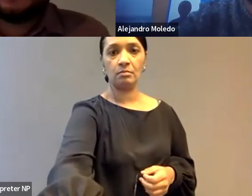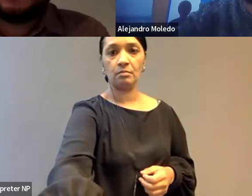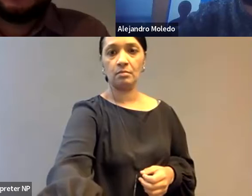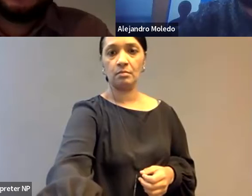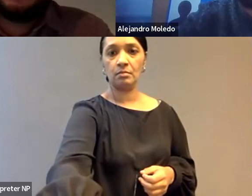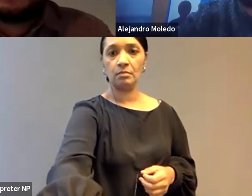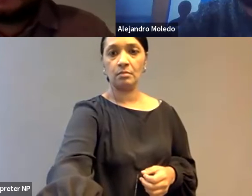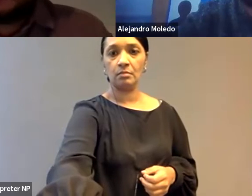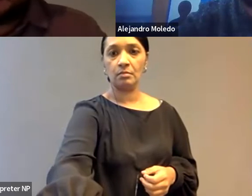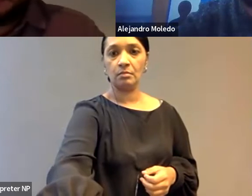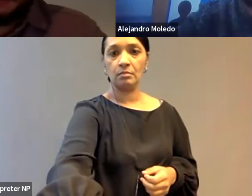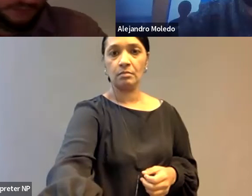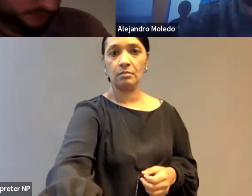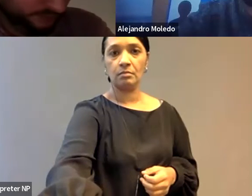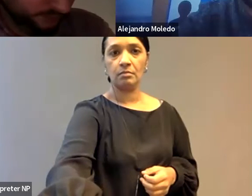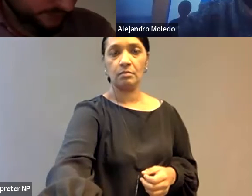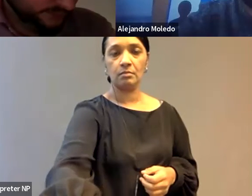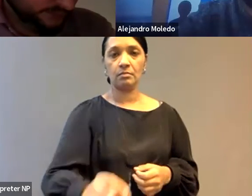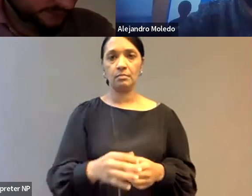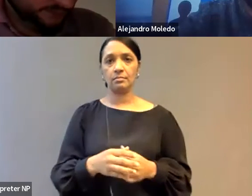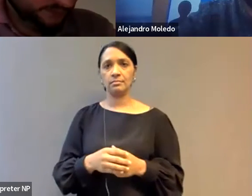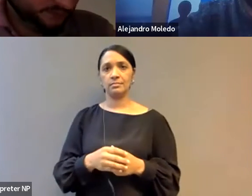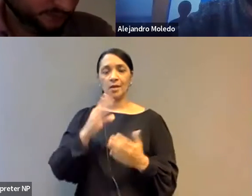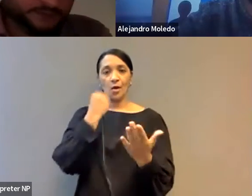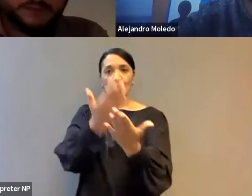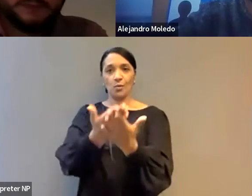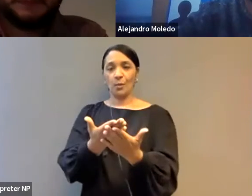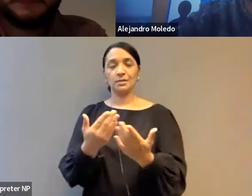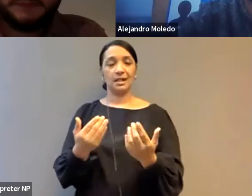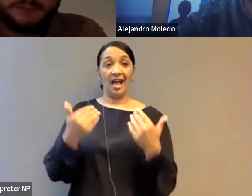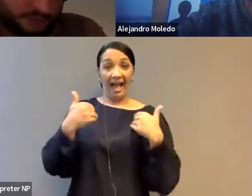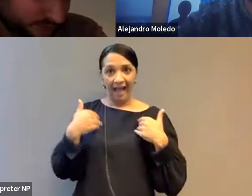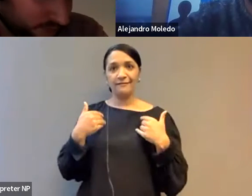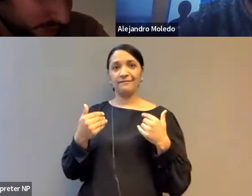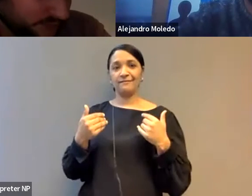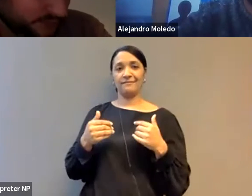It's not the strongest type of legislation. There is the regulation,